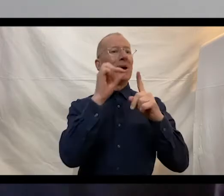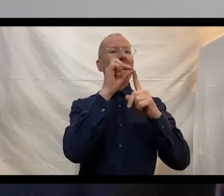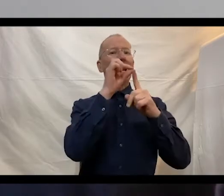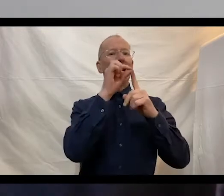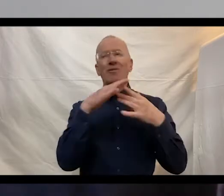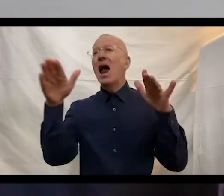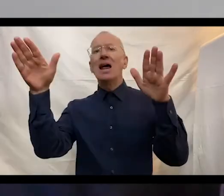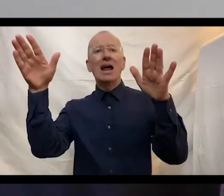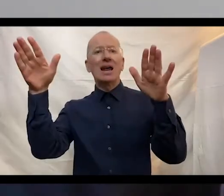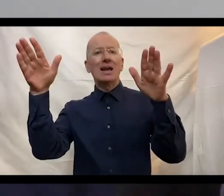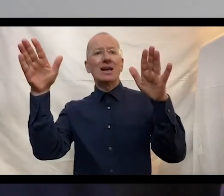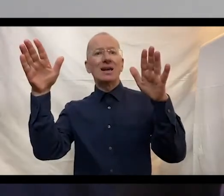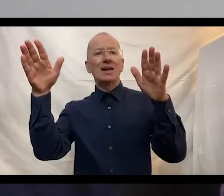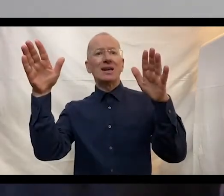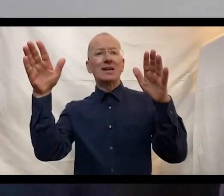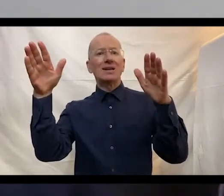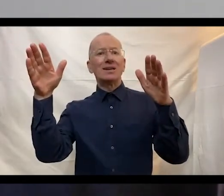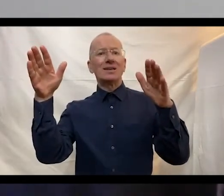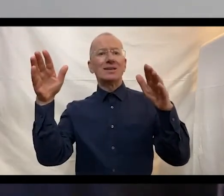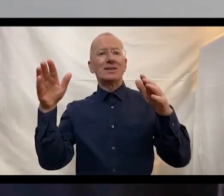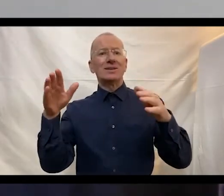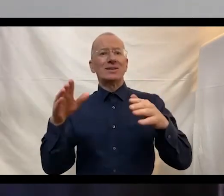‘P…Flying’